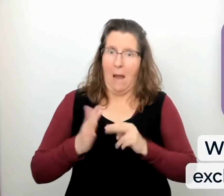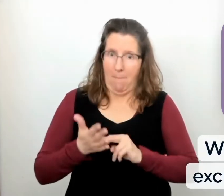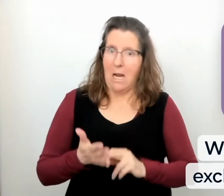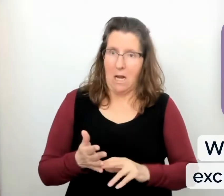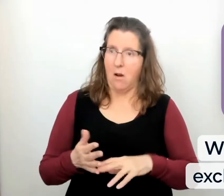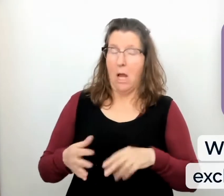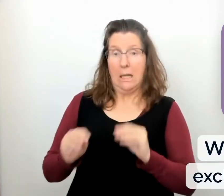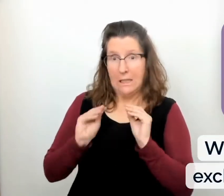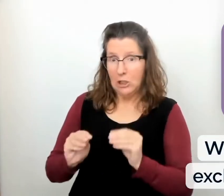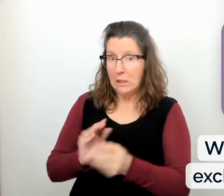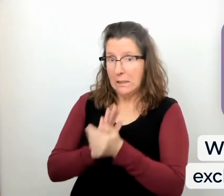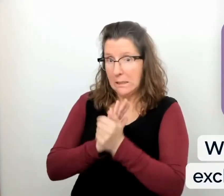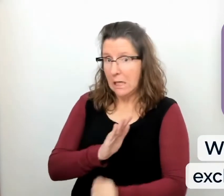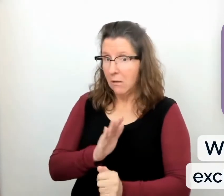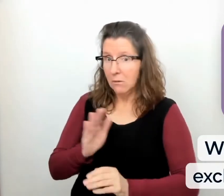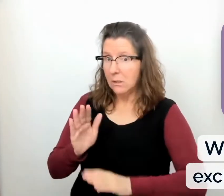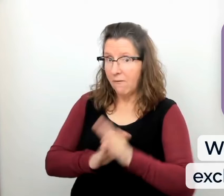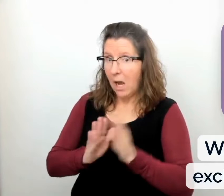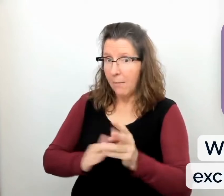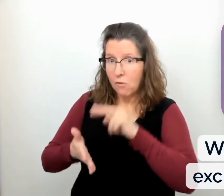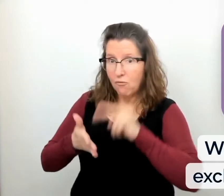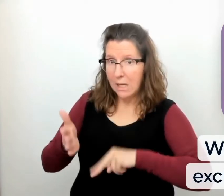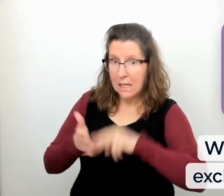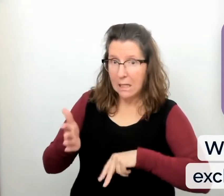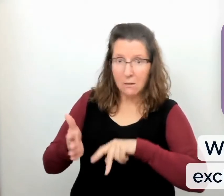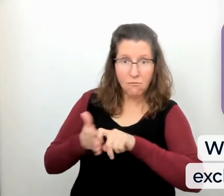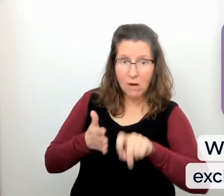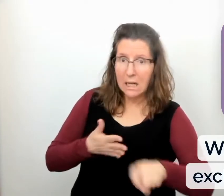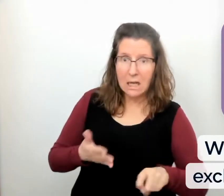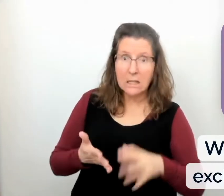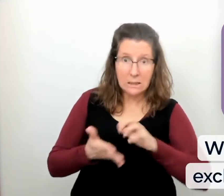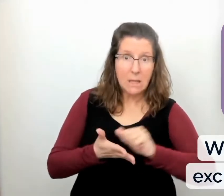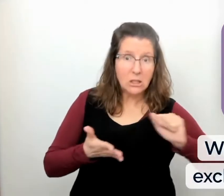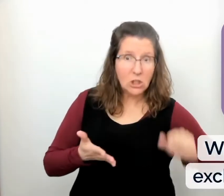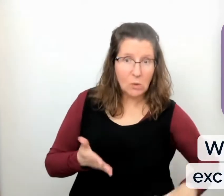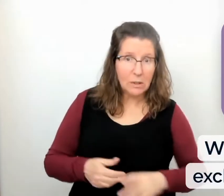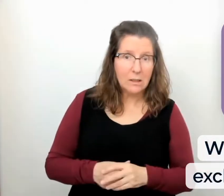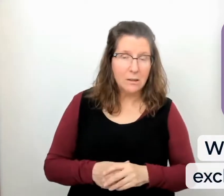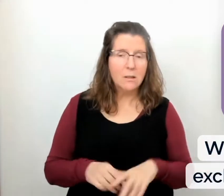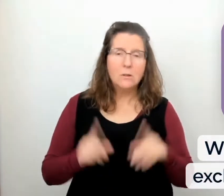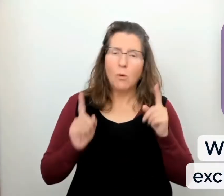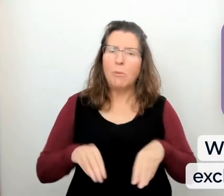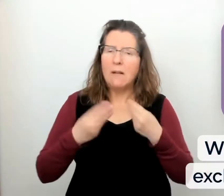then we may well be excluding the direct teaching of reading skills.